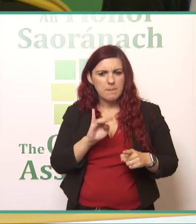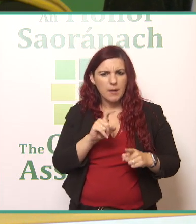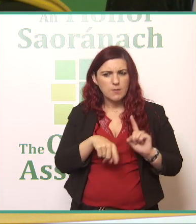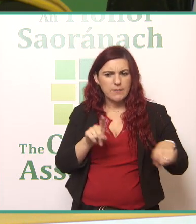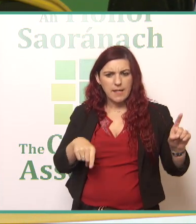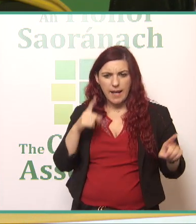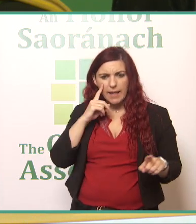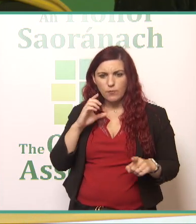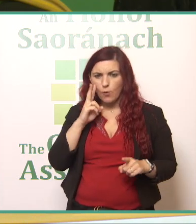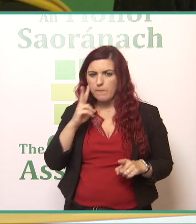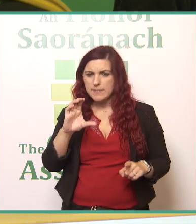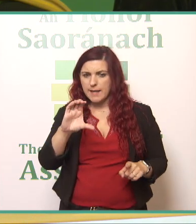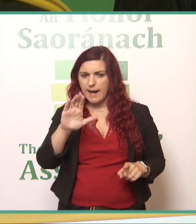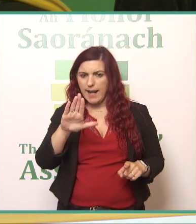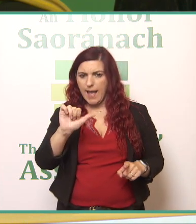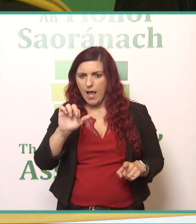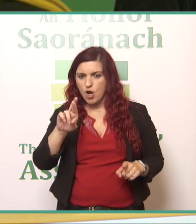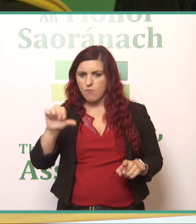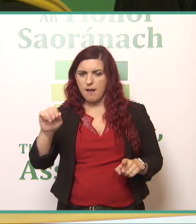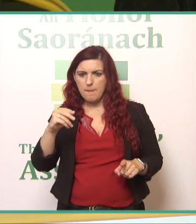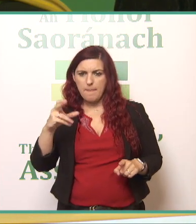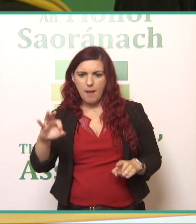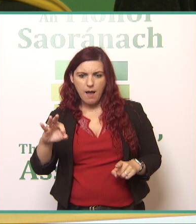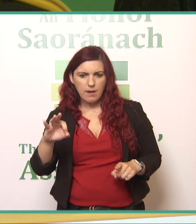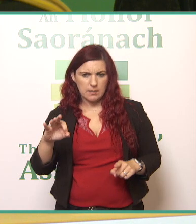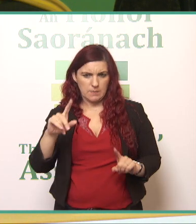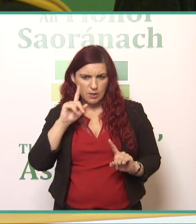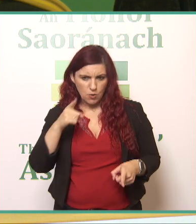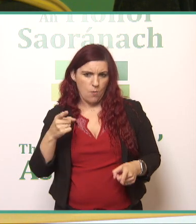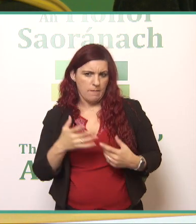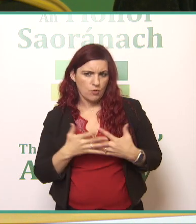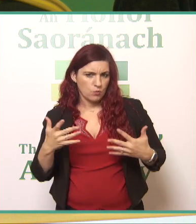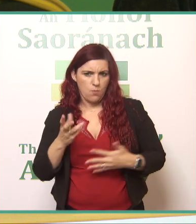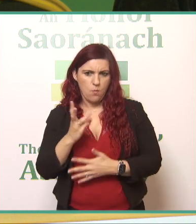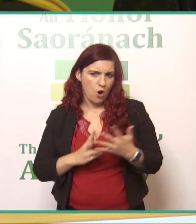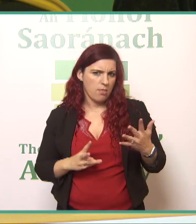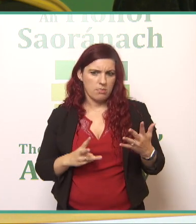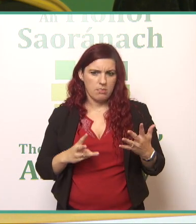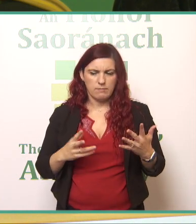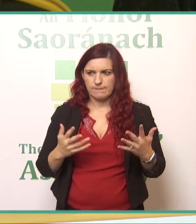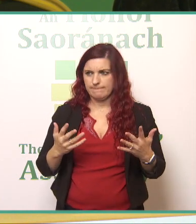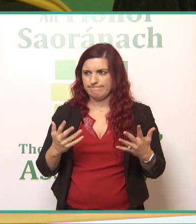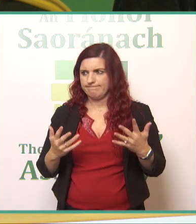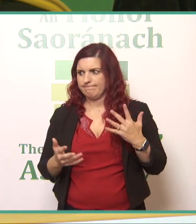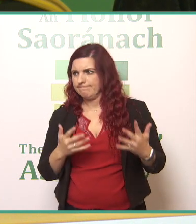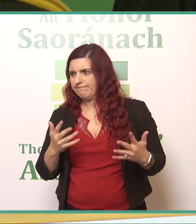visit Clara bog now you'll see uh I don't know much work of Hardware measuring weather systems